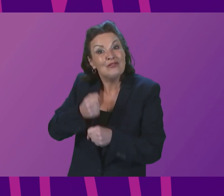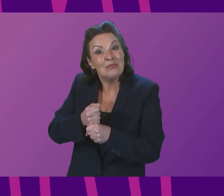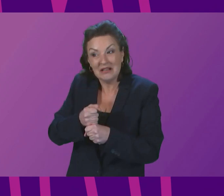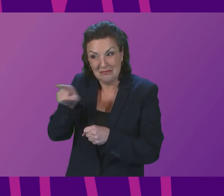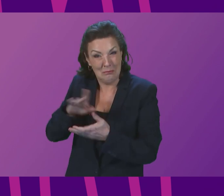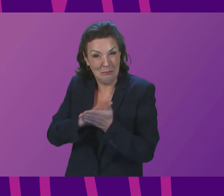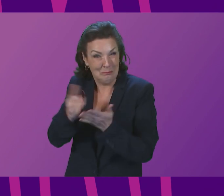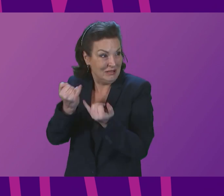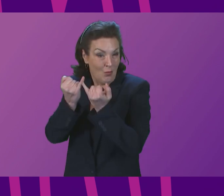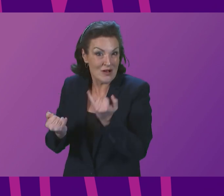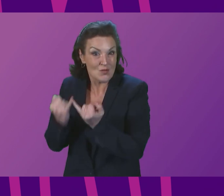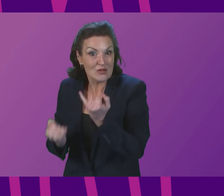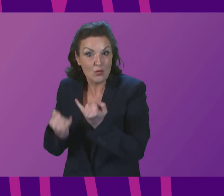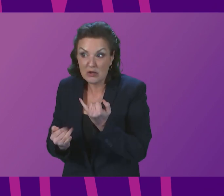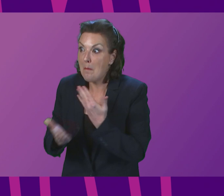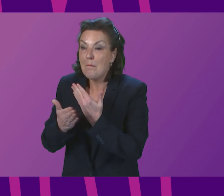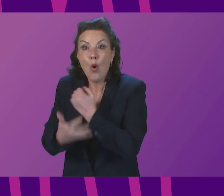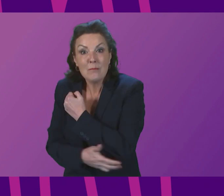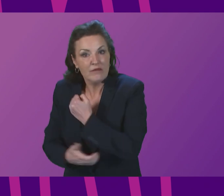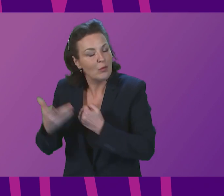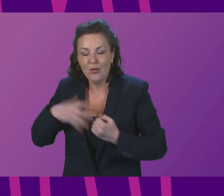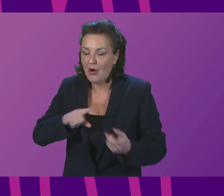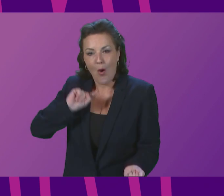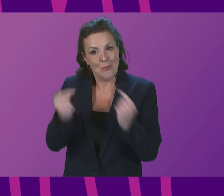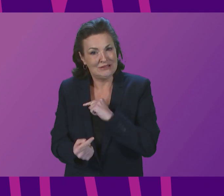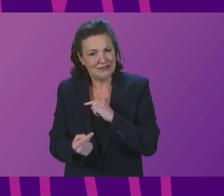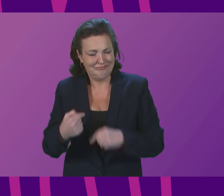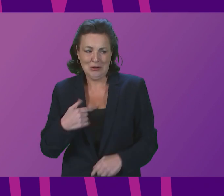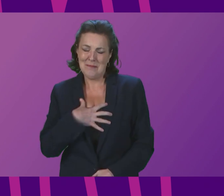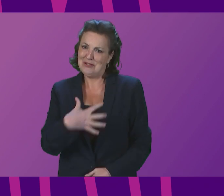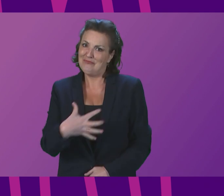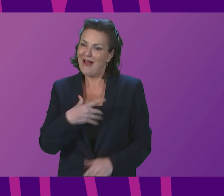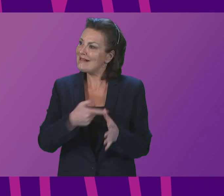I am surprised that Anas Sarwar did not know that.